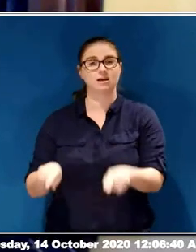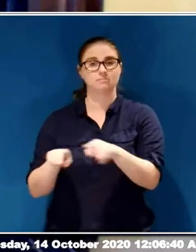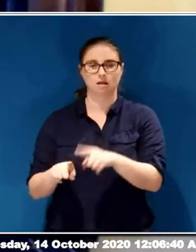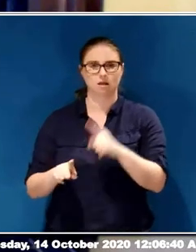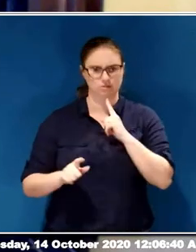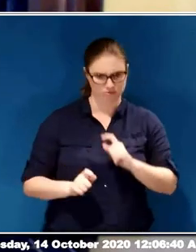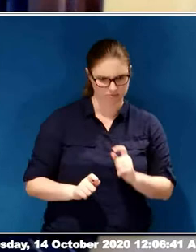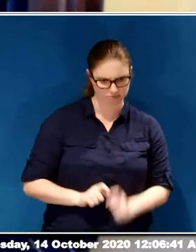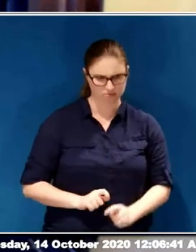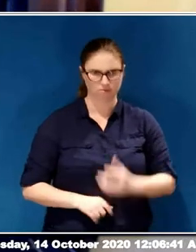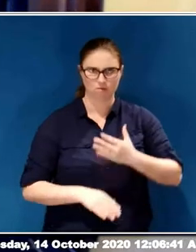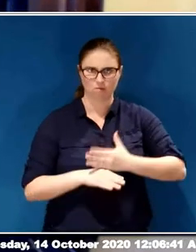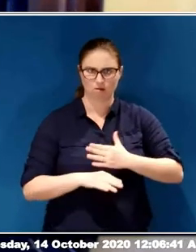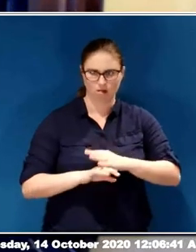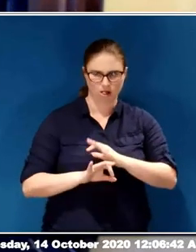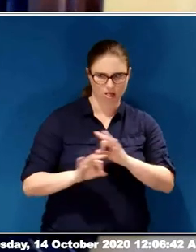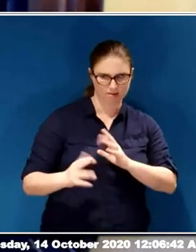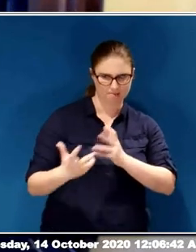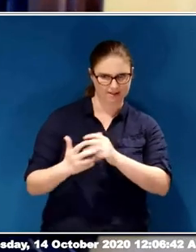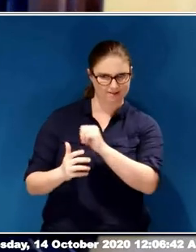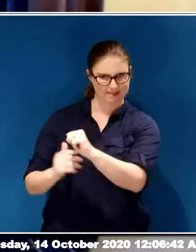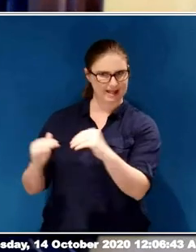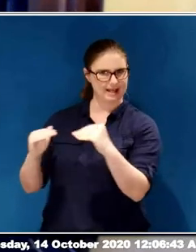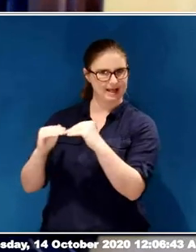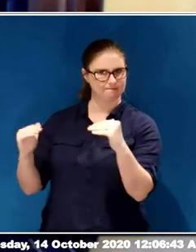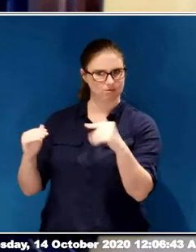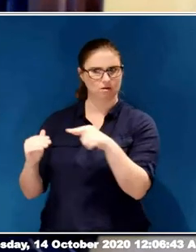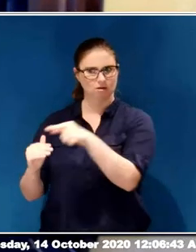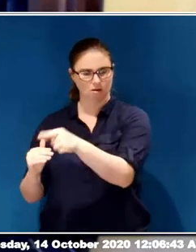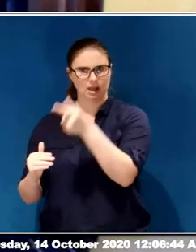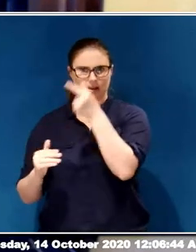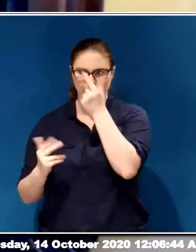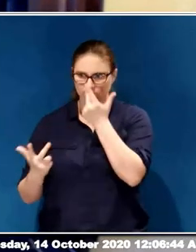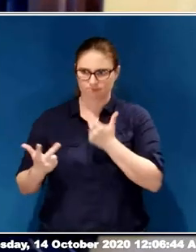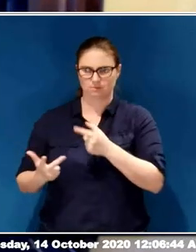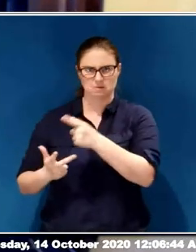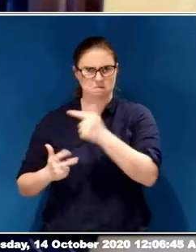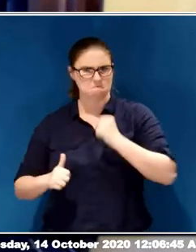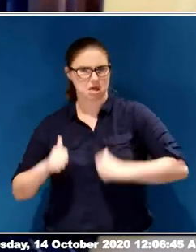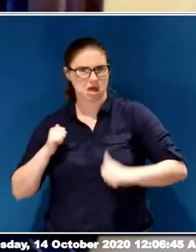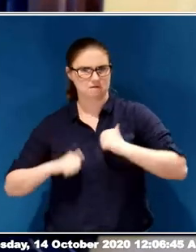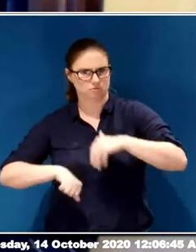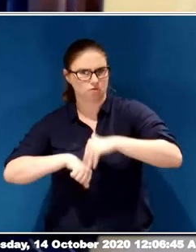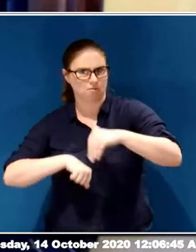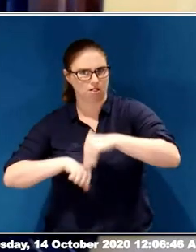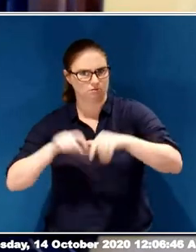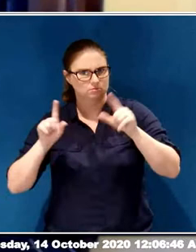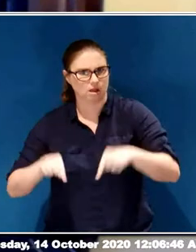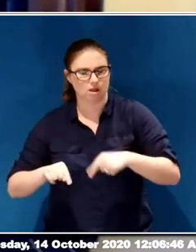So it's vital that planning of adjustments and accommodations takes into account the whole child.